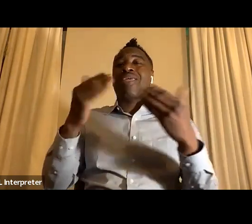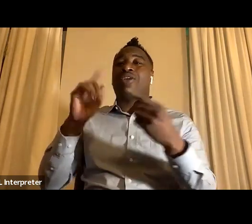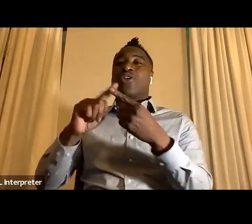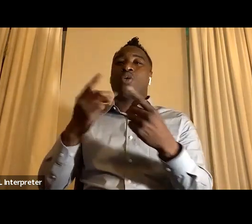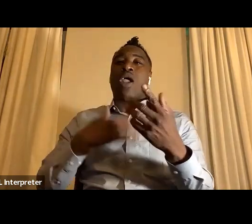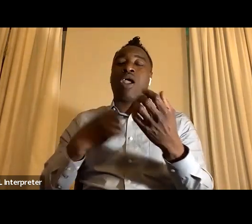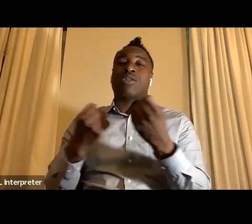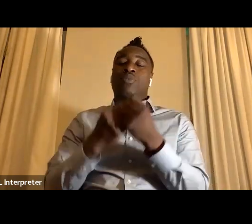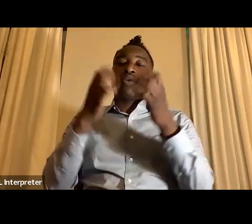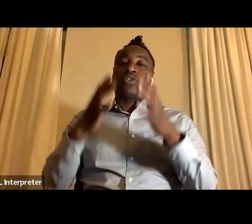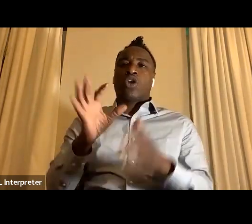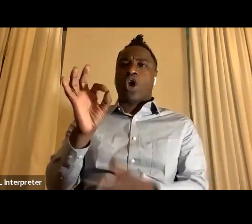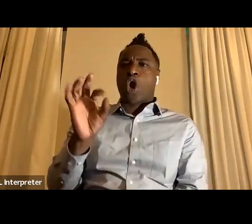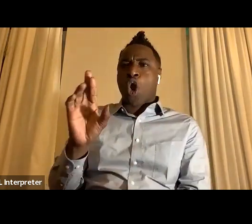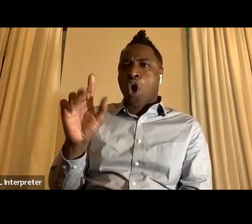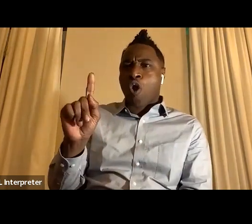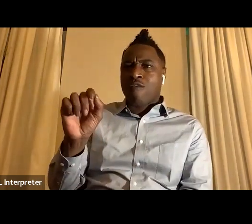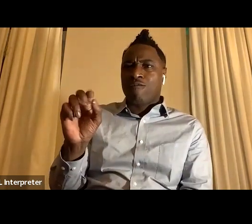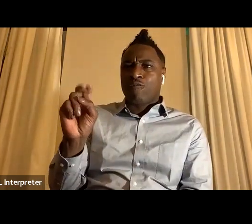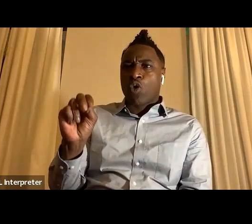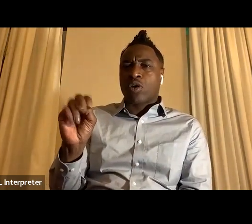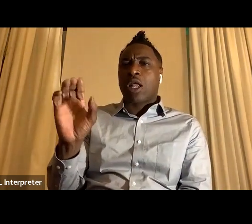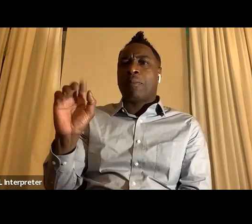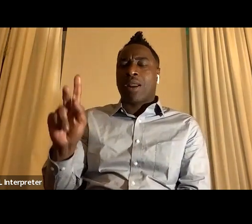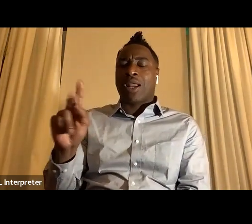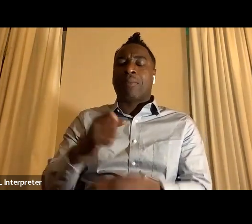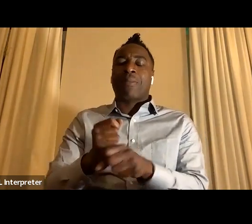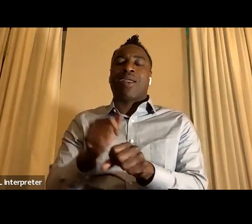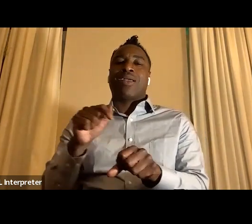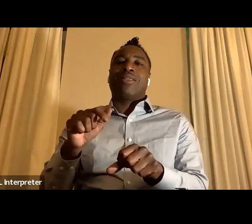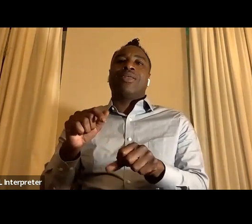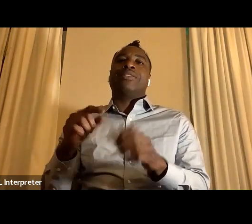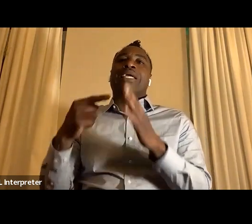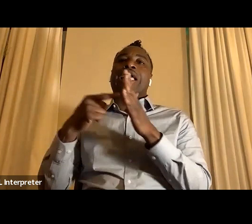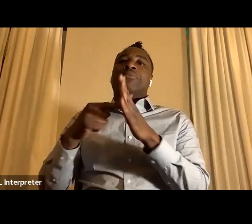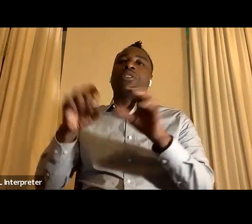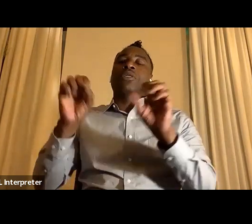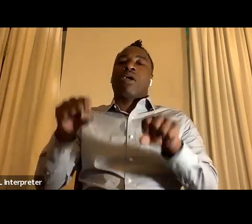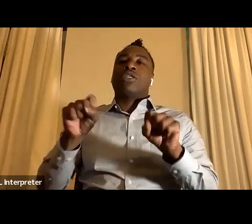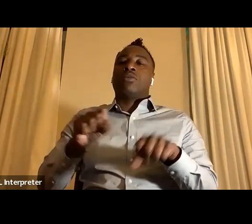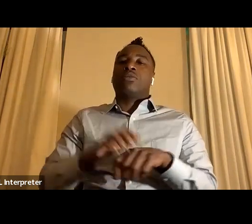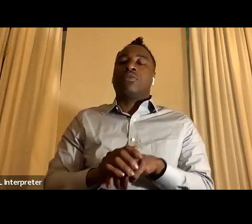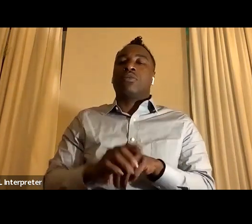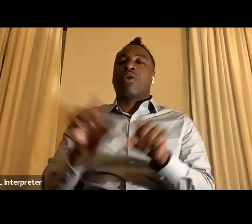and bank for their efforts in making this exhibition possible. And I'd also like to thank the Peel